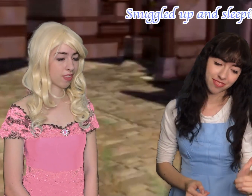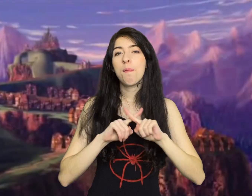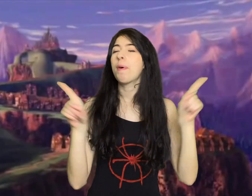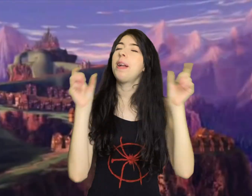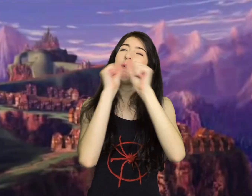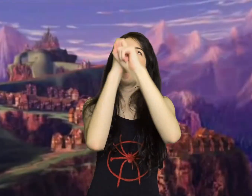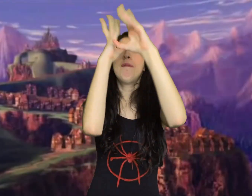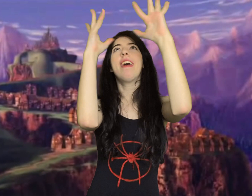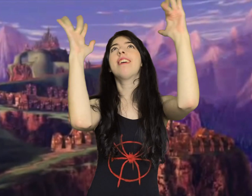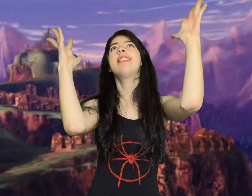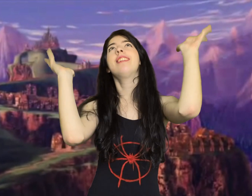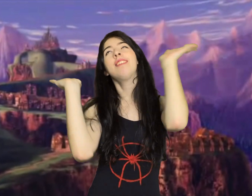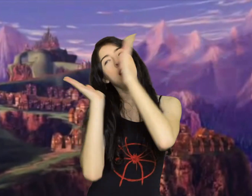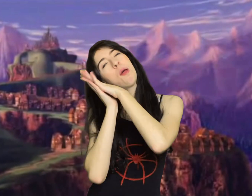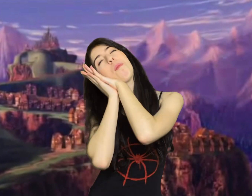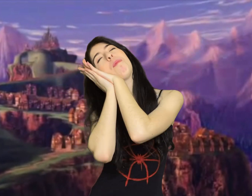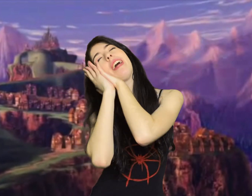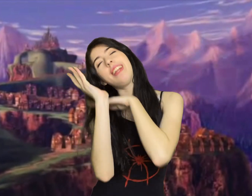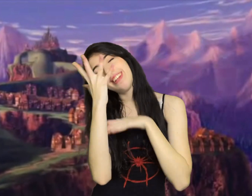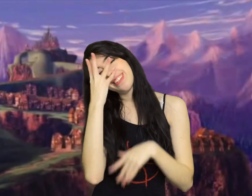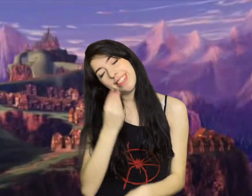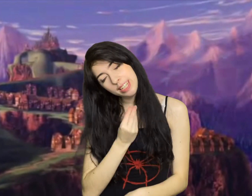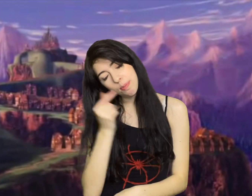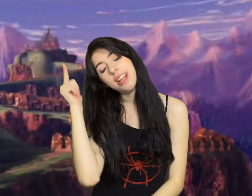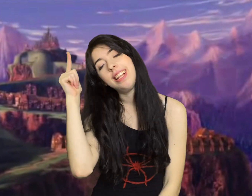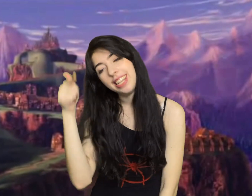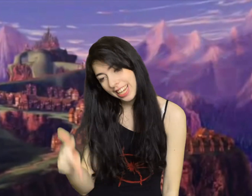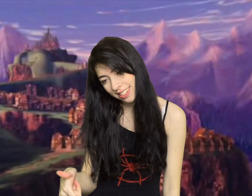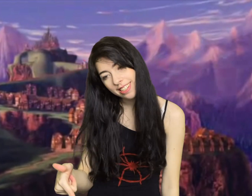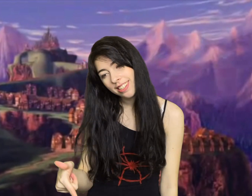BUT IMAGINE BED SLEEP LATE